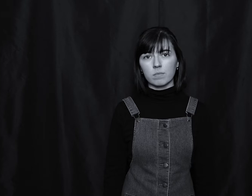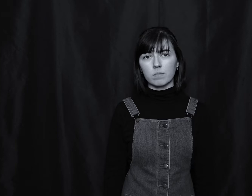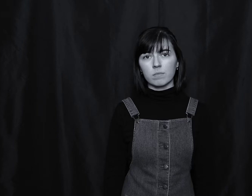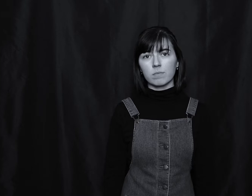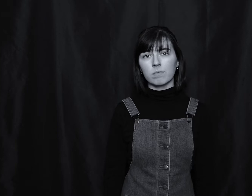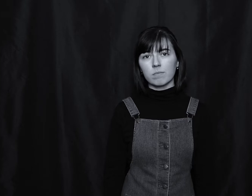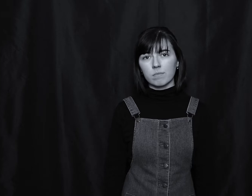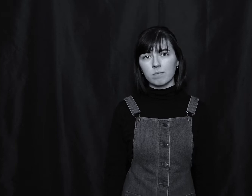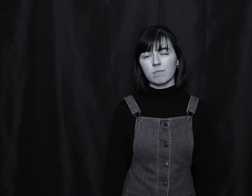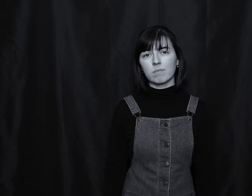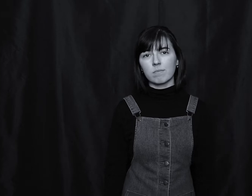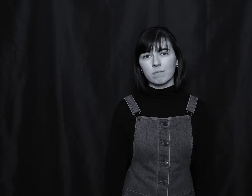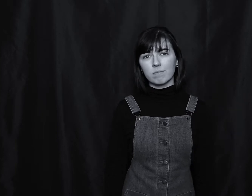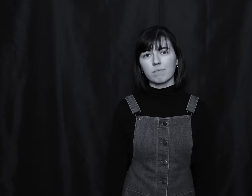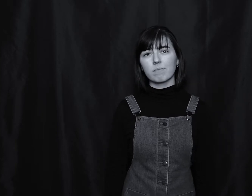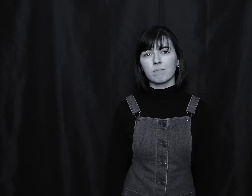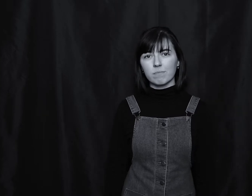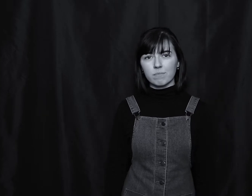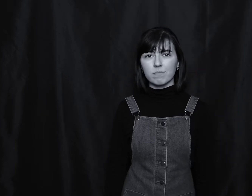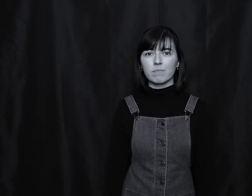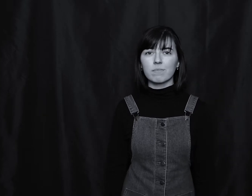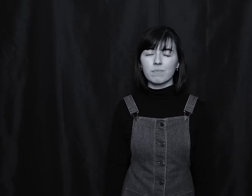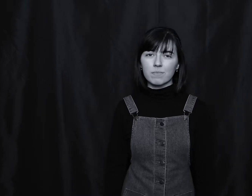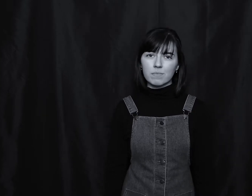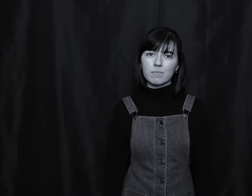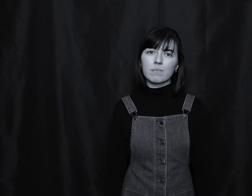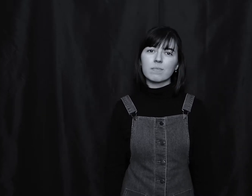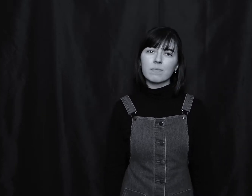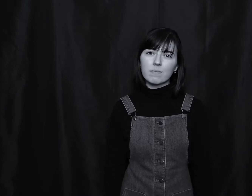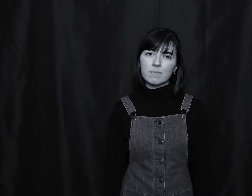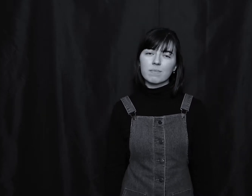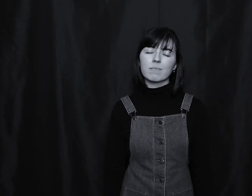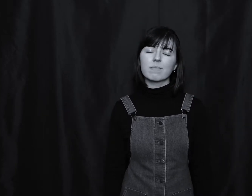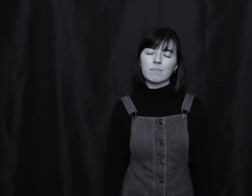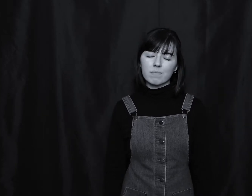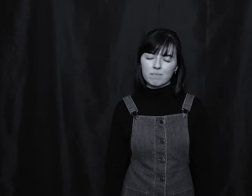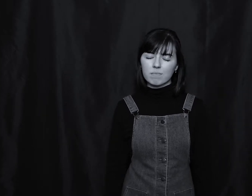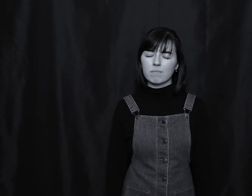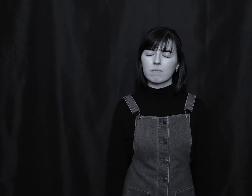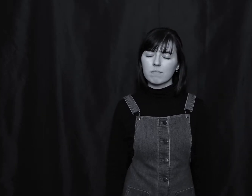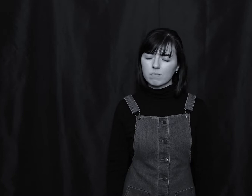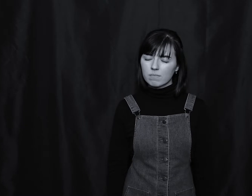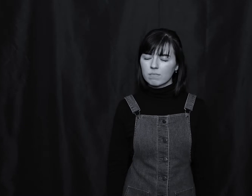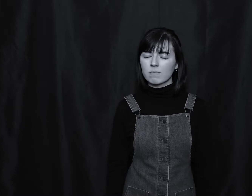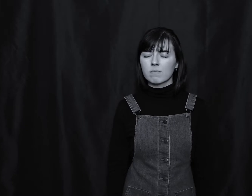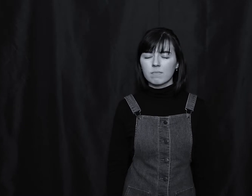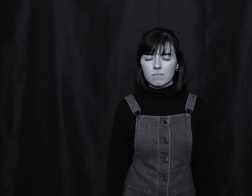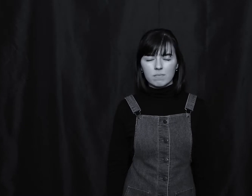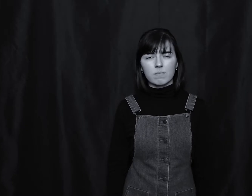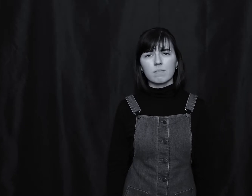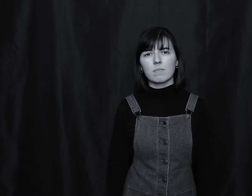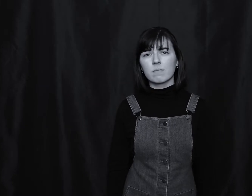*music*